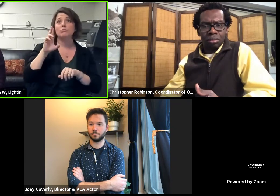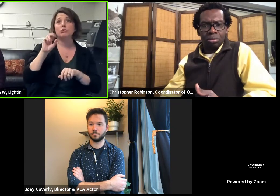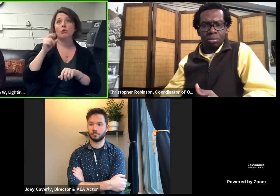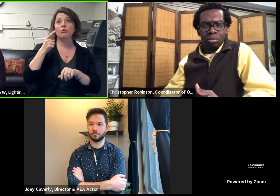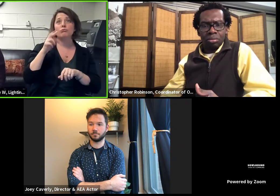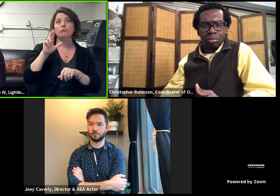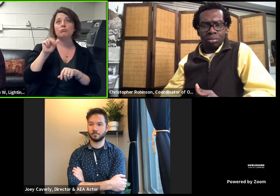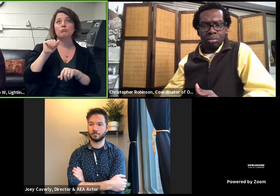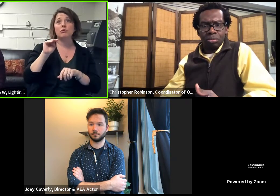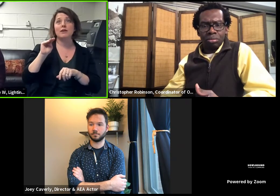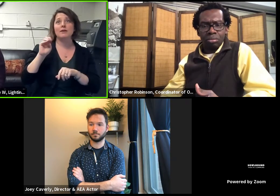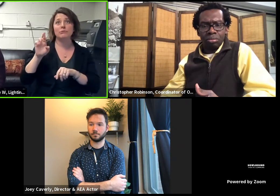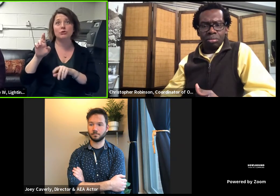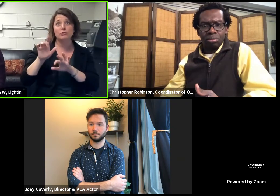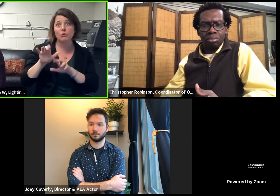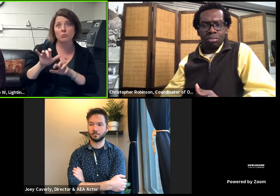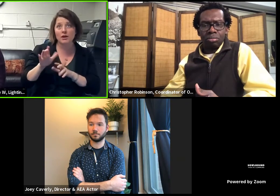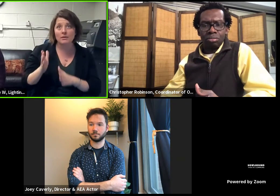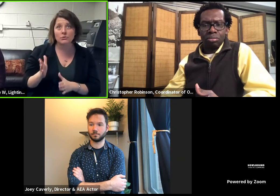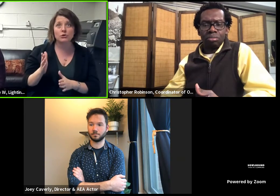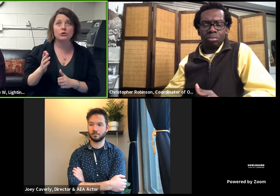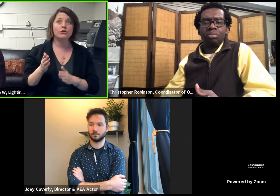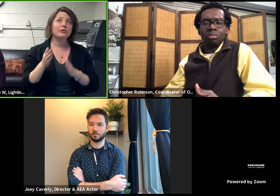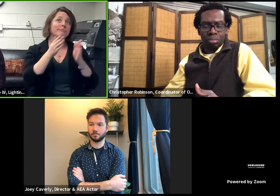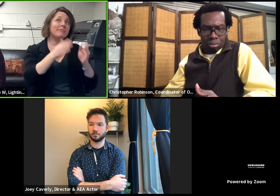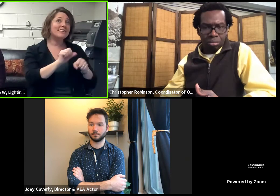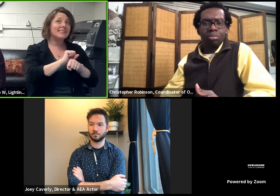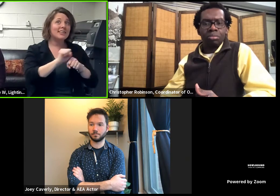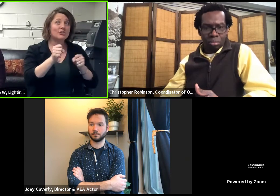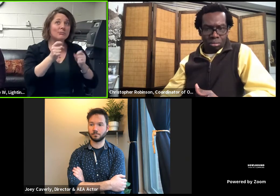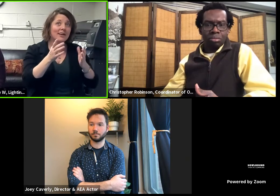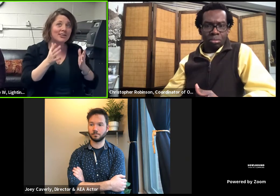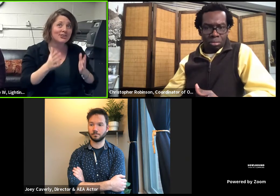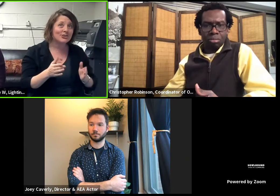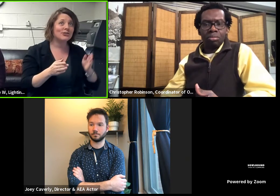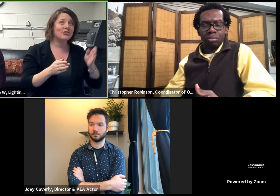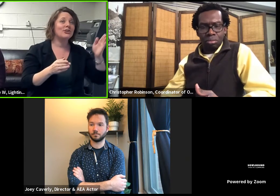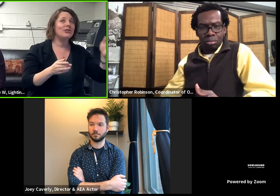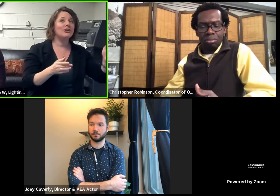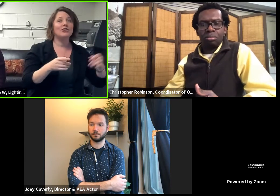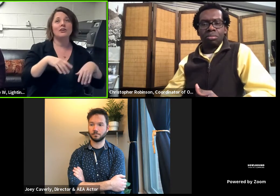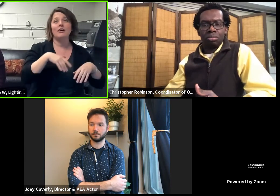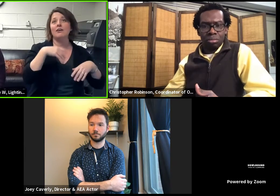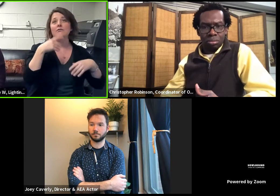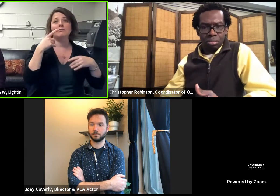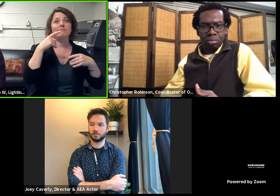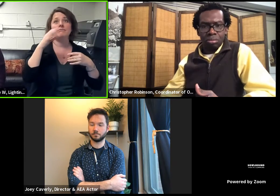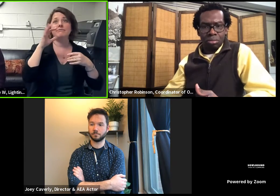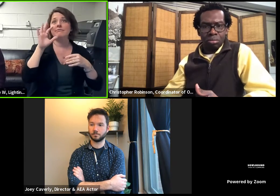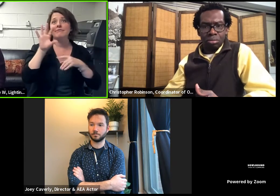and then they have the programmer there and then the stage manager. The headsets are used to communicate